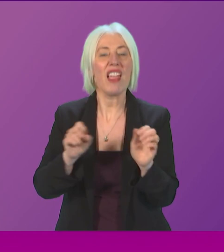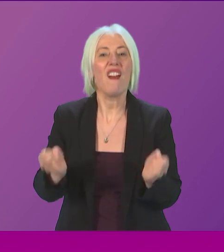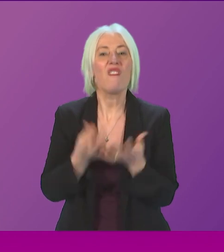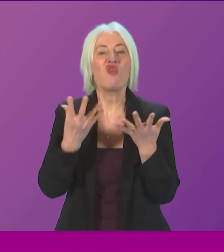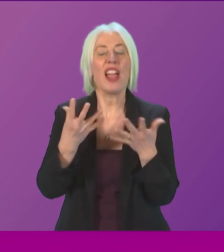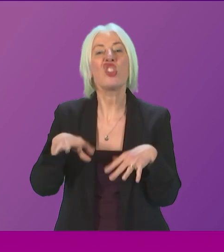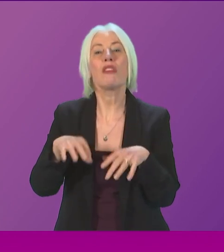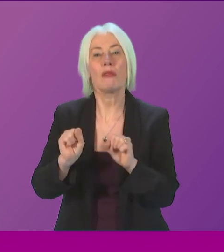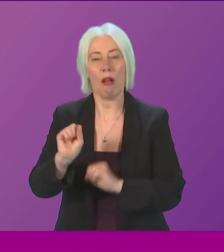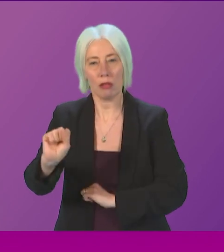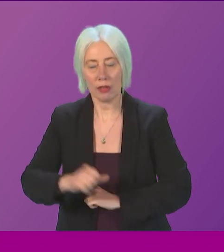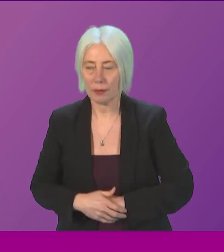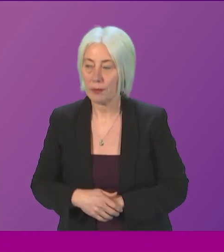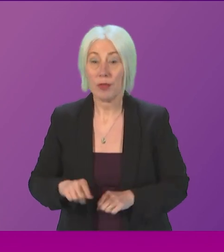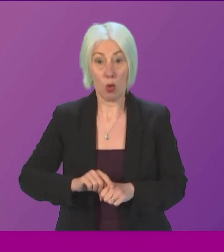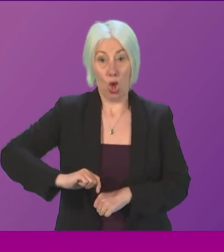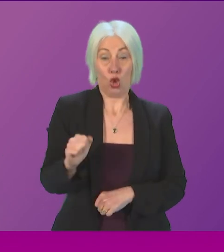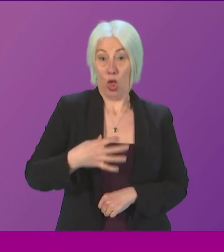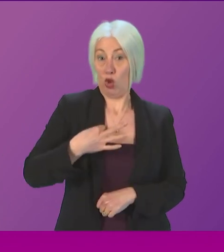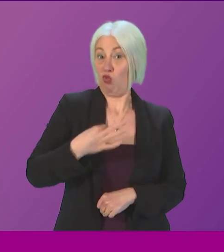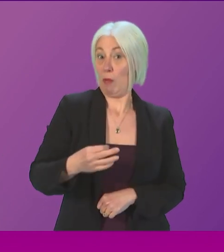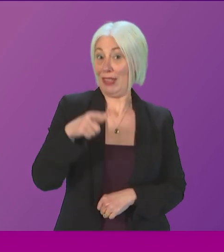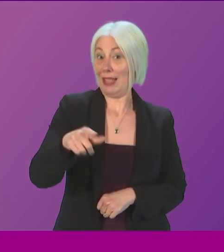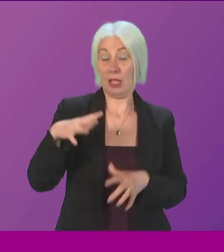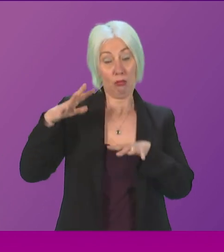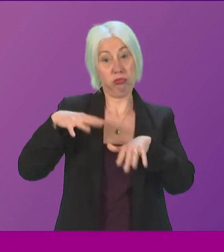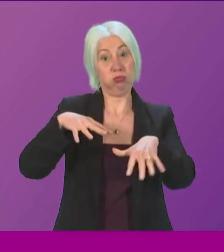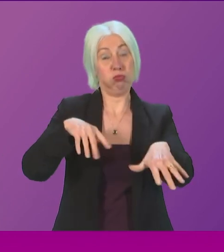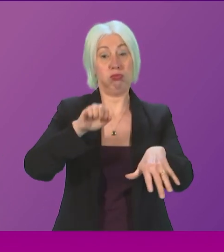Scotland was also extremely well represented in the ceremony itself, by the Moderator of